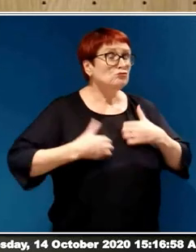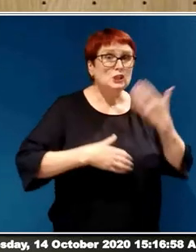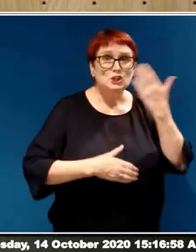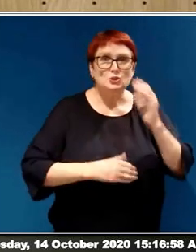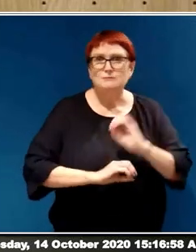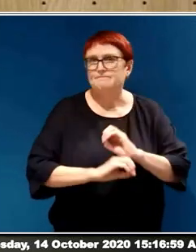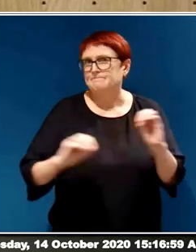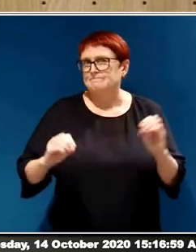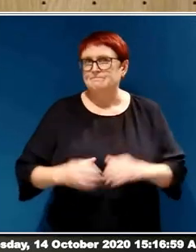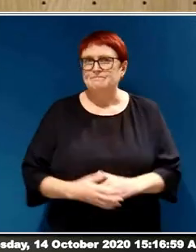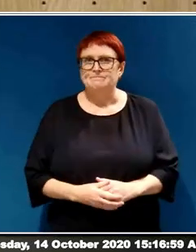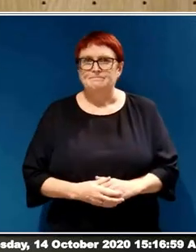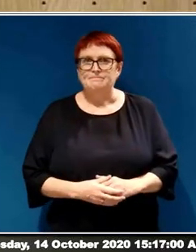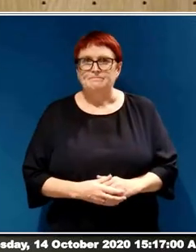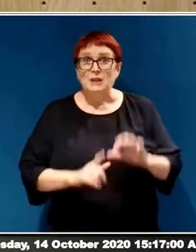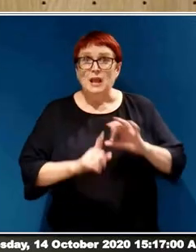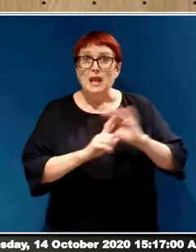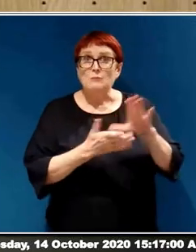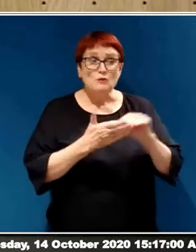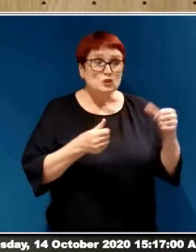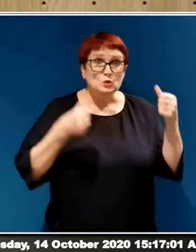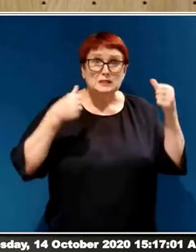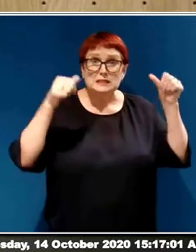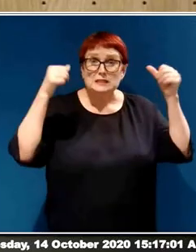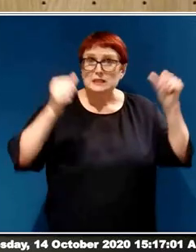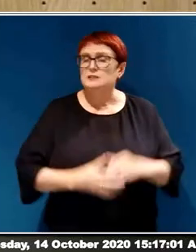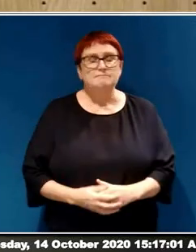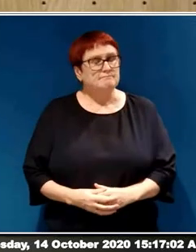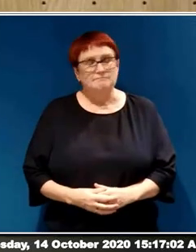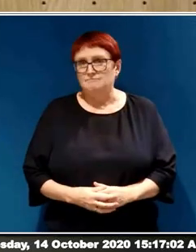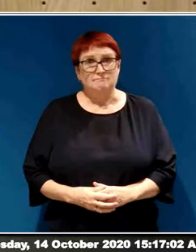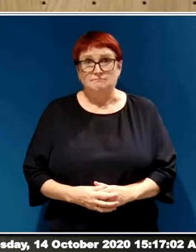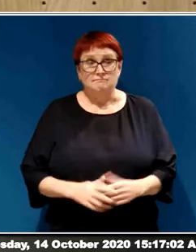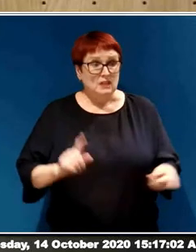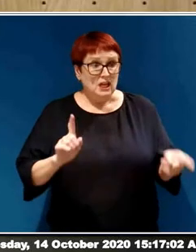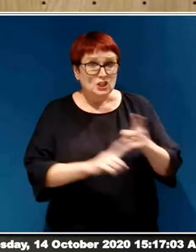It doesn't reduce behaviour. It also damages the